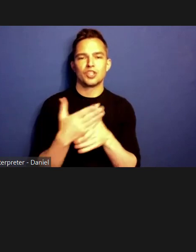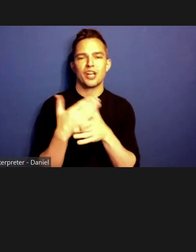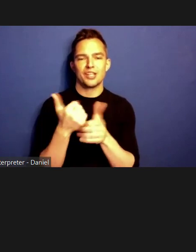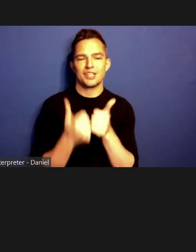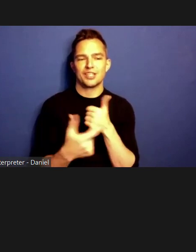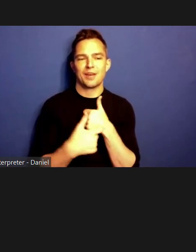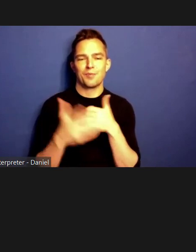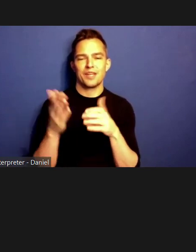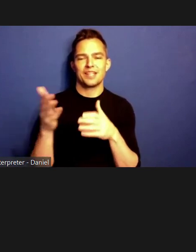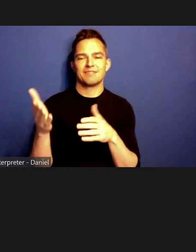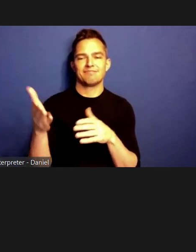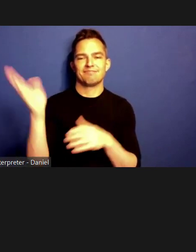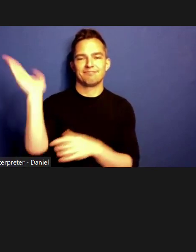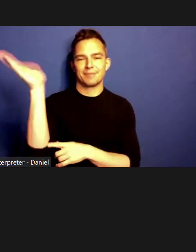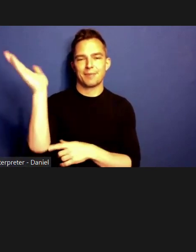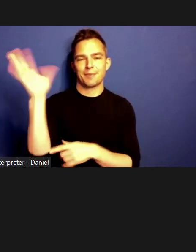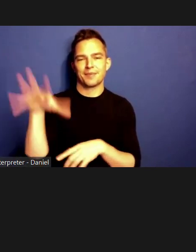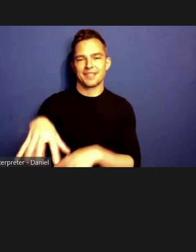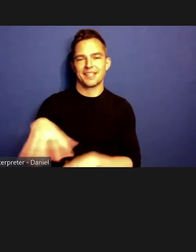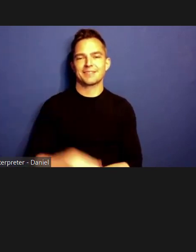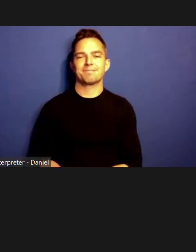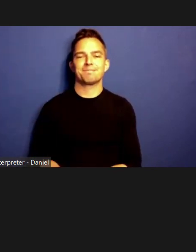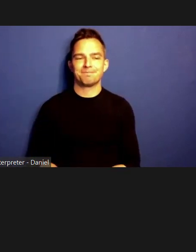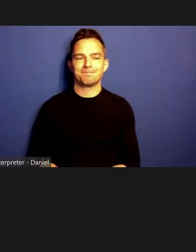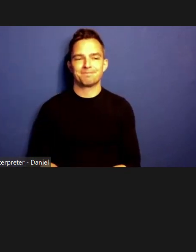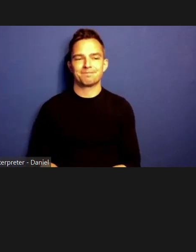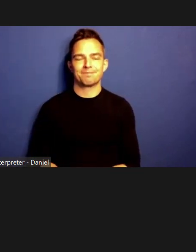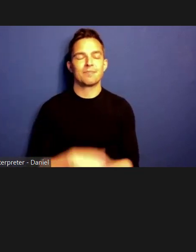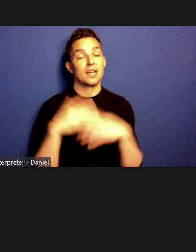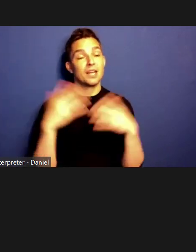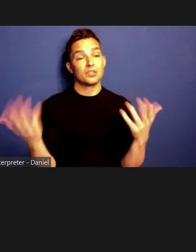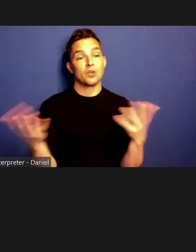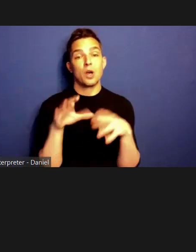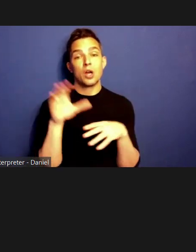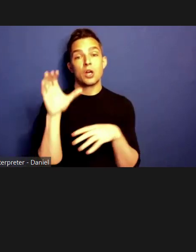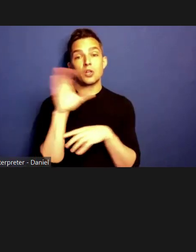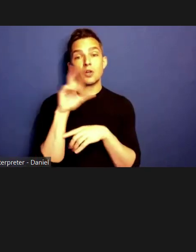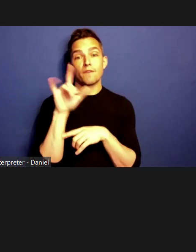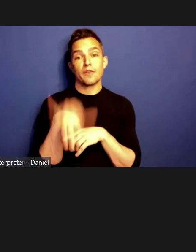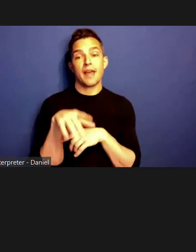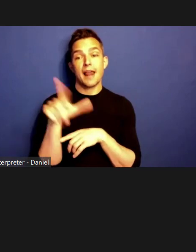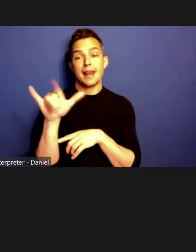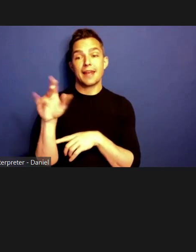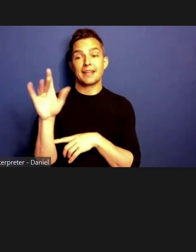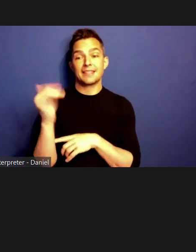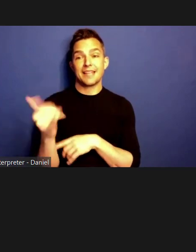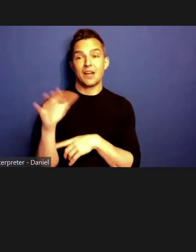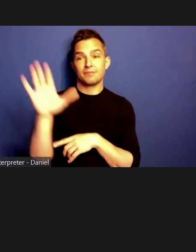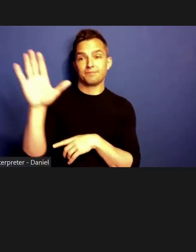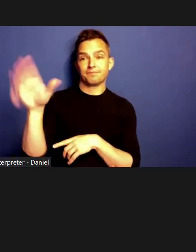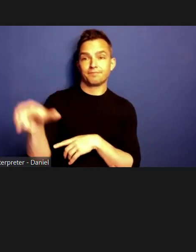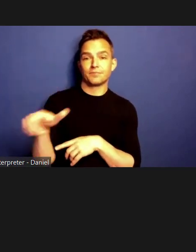So, look for that link now. It's over in the webinar chat field, and we hope to hear from you